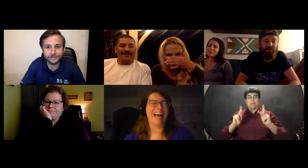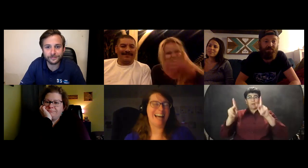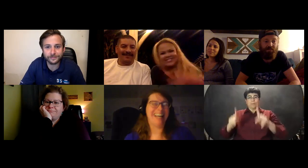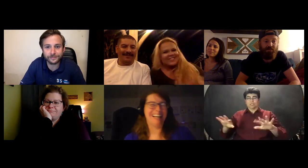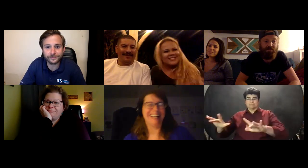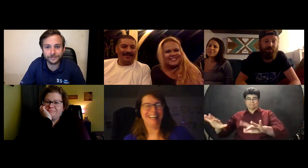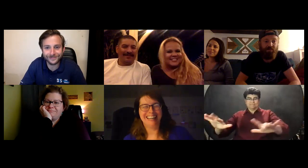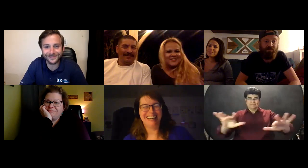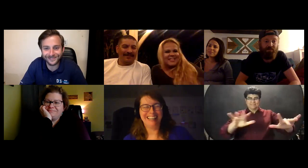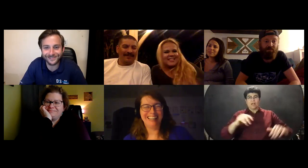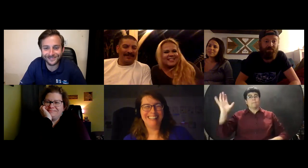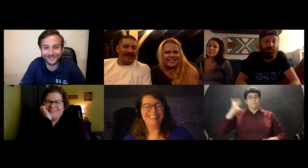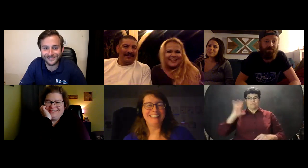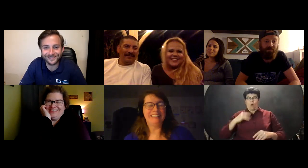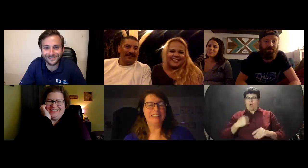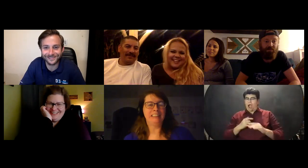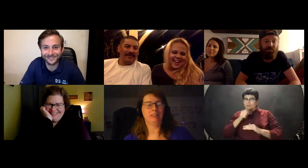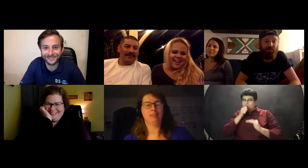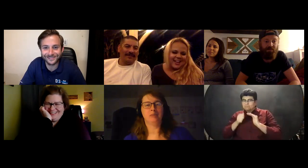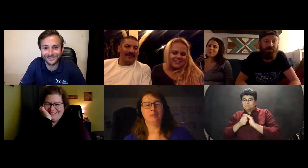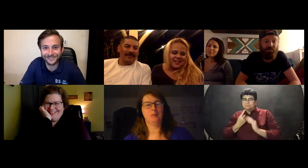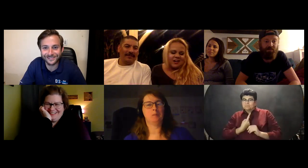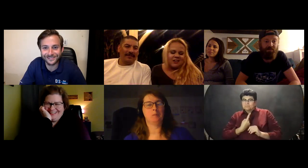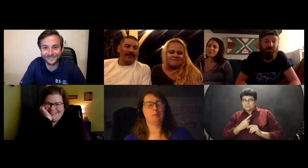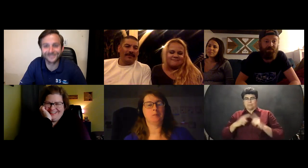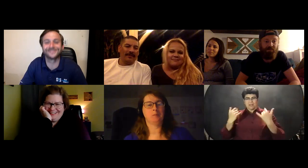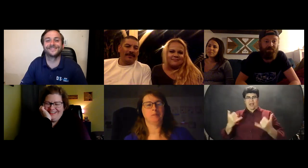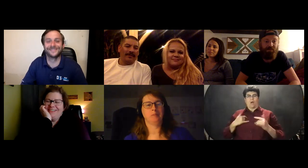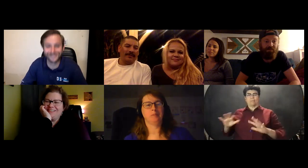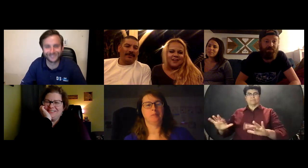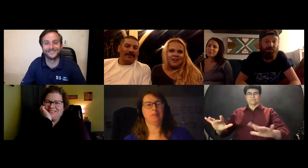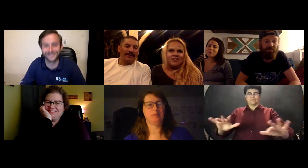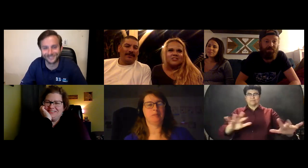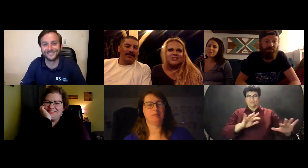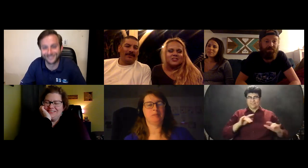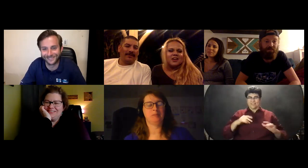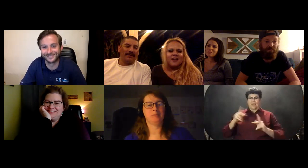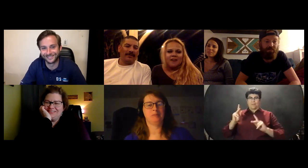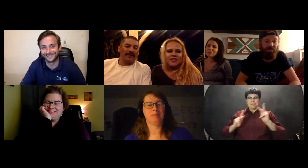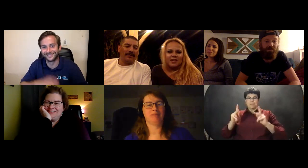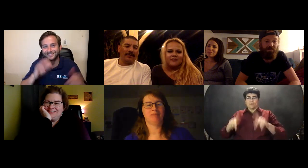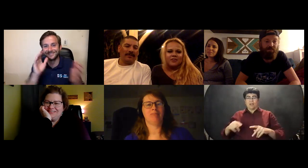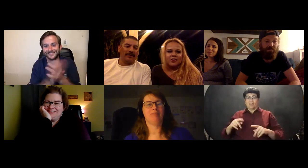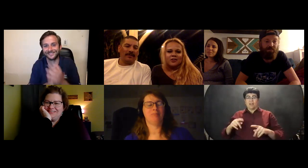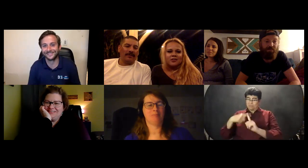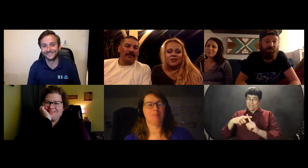which i wasn't in the beginning and